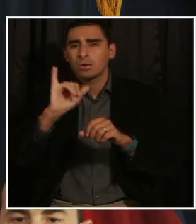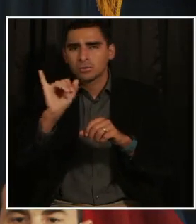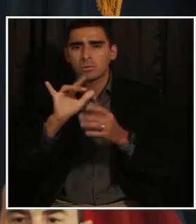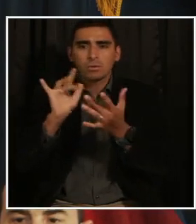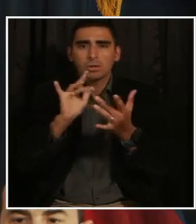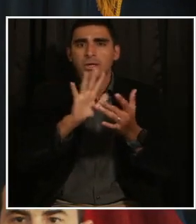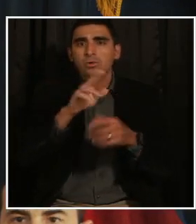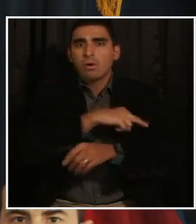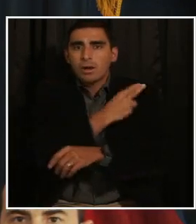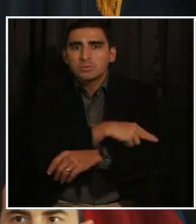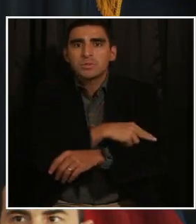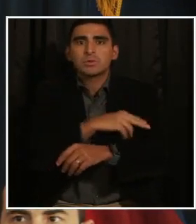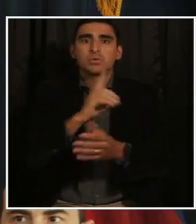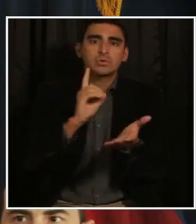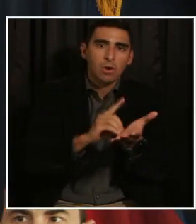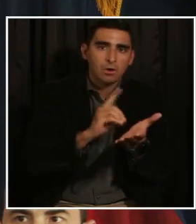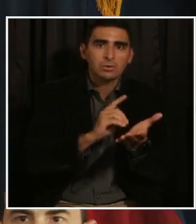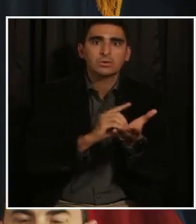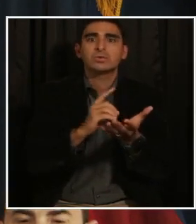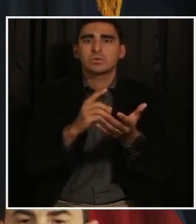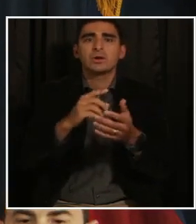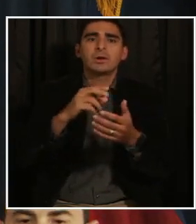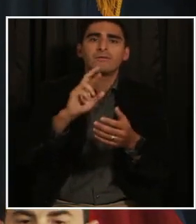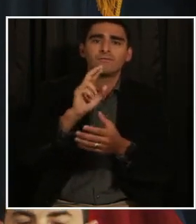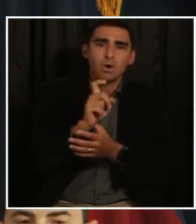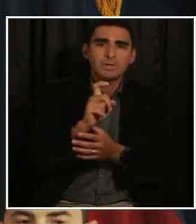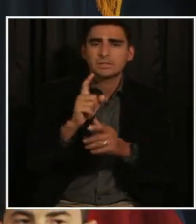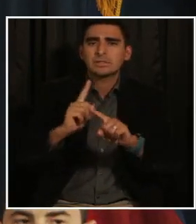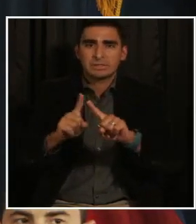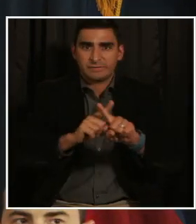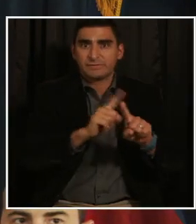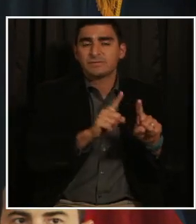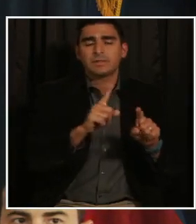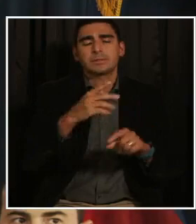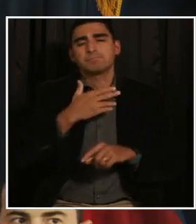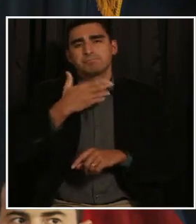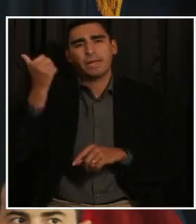and it is the best most informed decision that you can make to protect yourselves